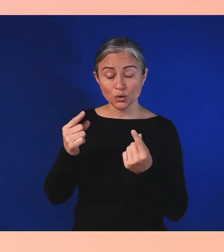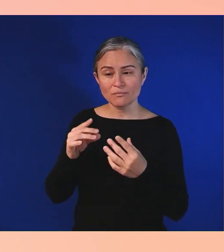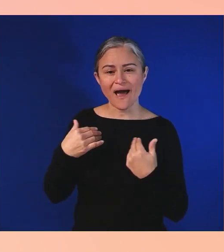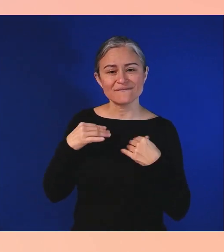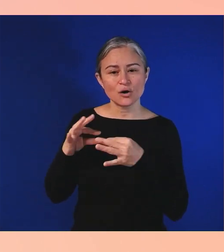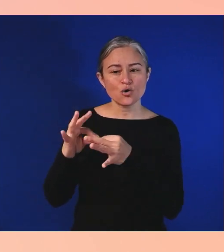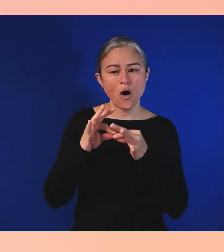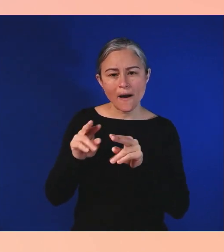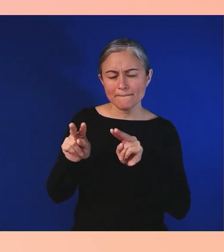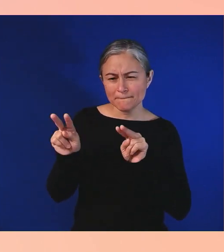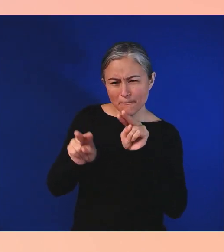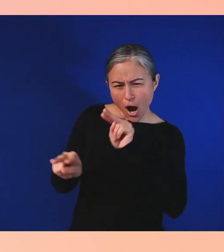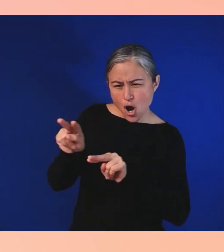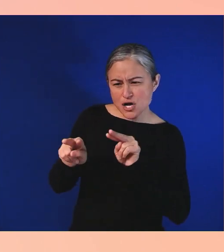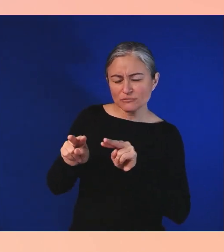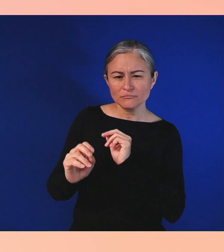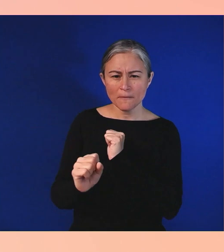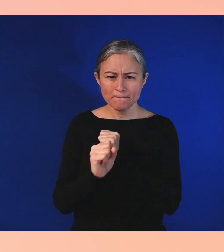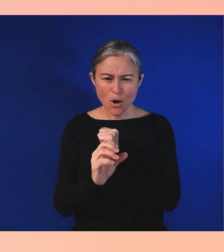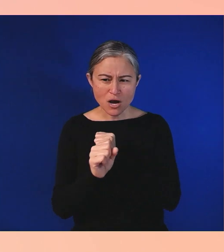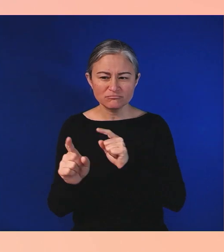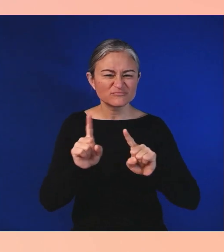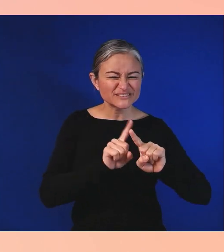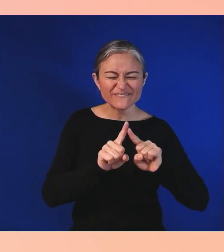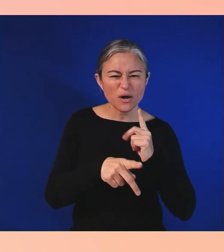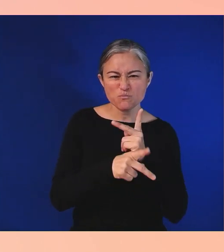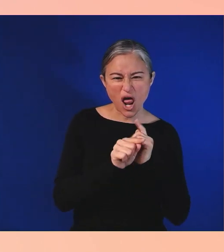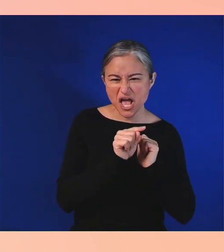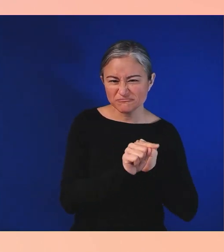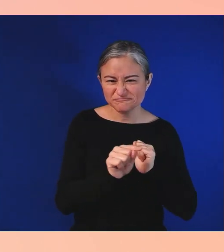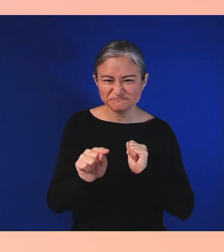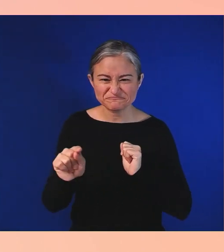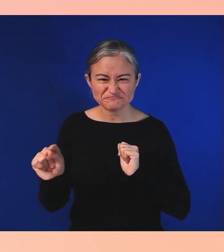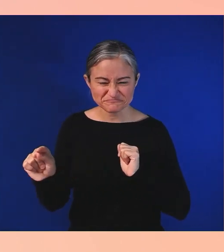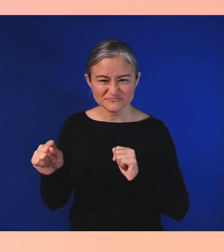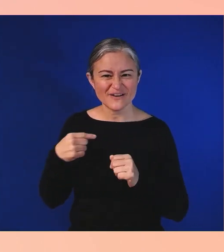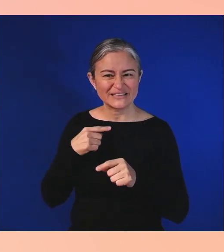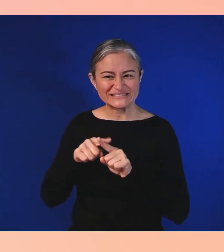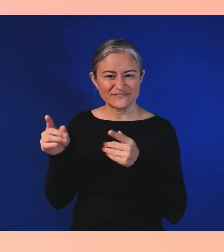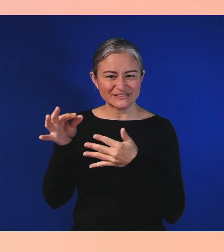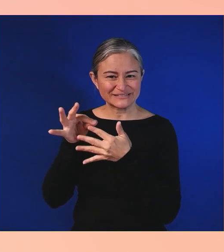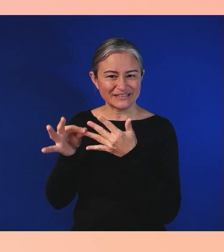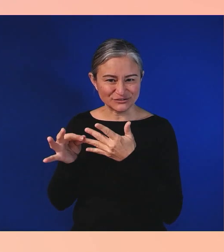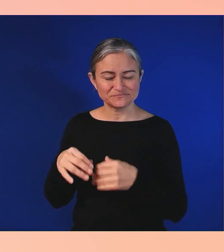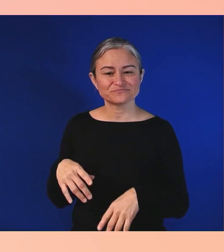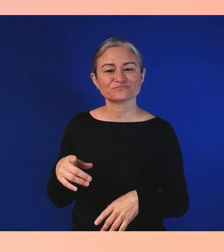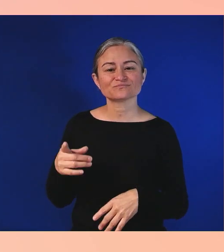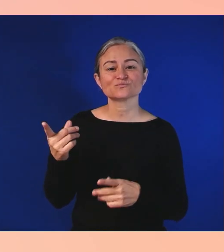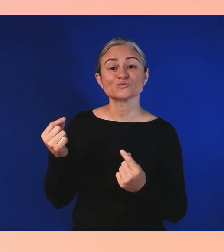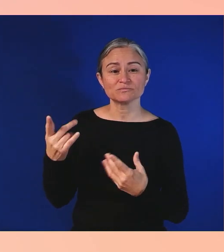Let's see a summary of it. Number 1, the activity tracker, Number 2, the campaign tracker,